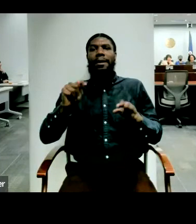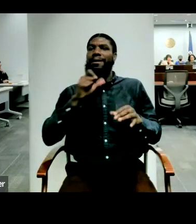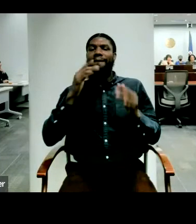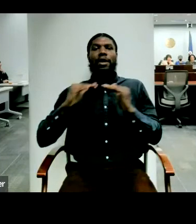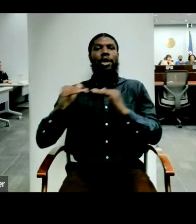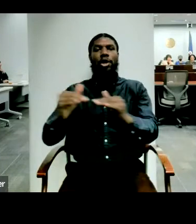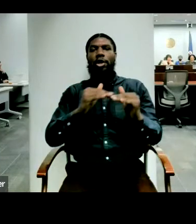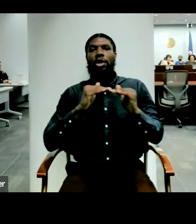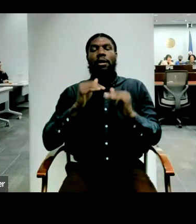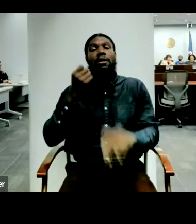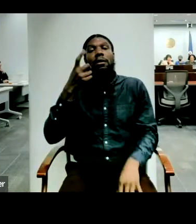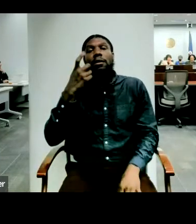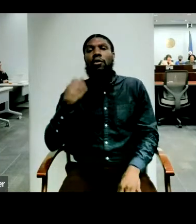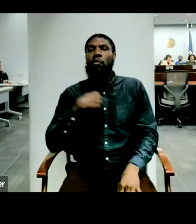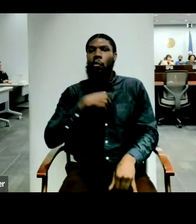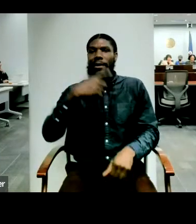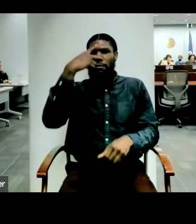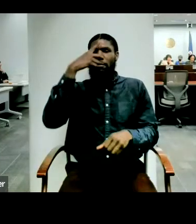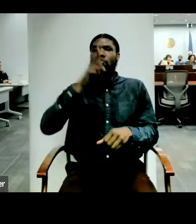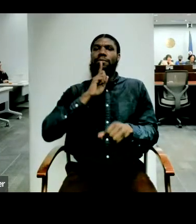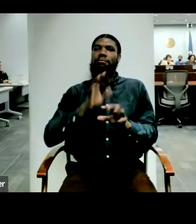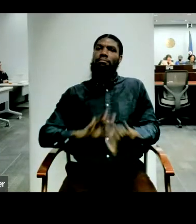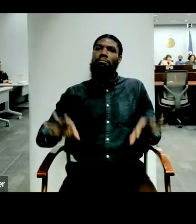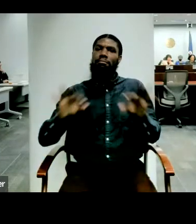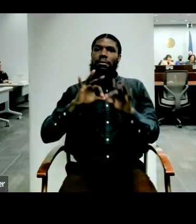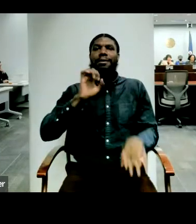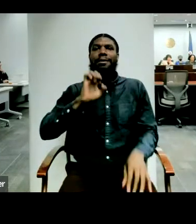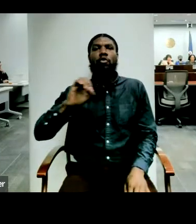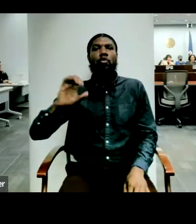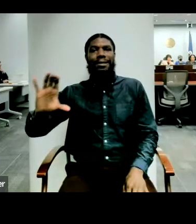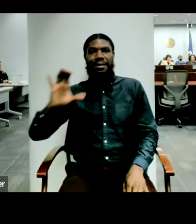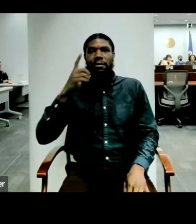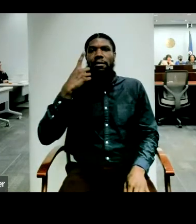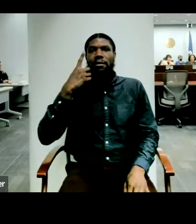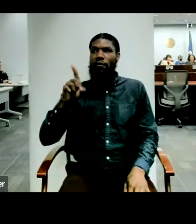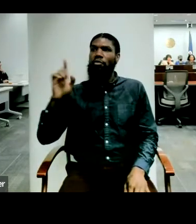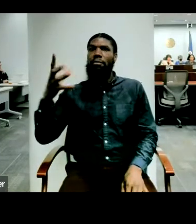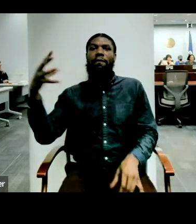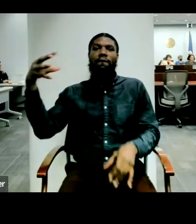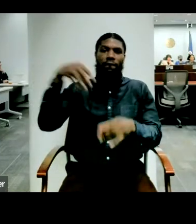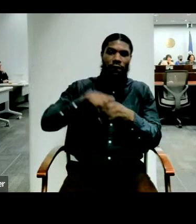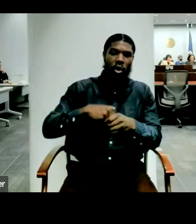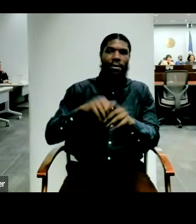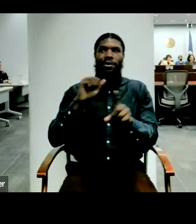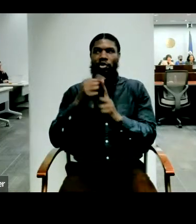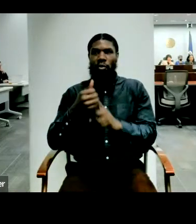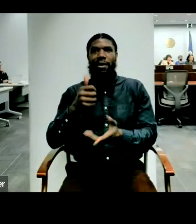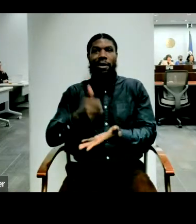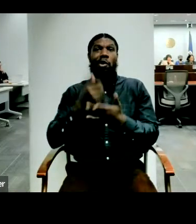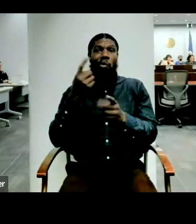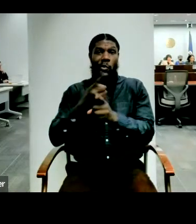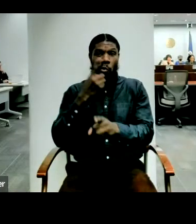We think it is very important for the EEOC to be in those situations to help correct the imbalance of power.